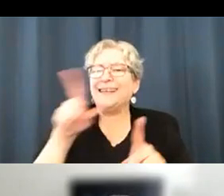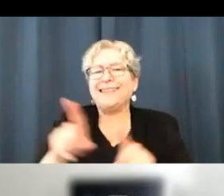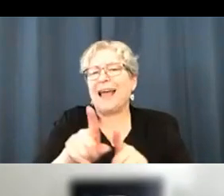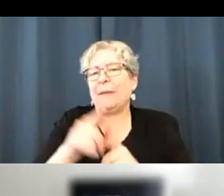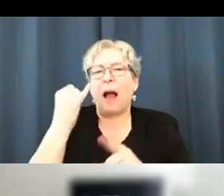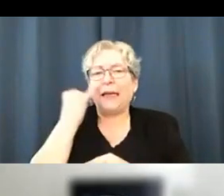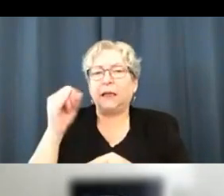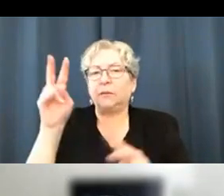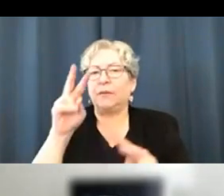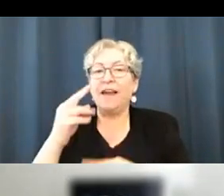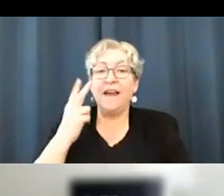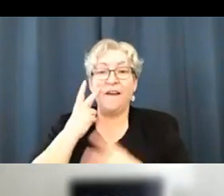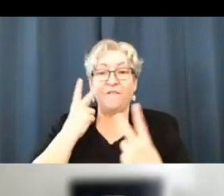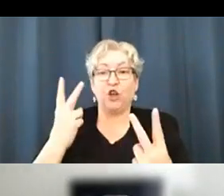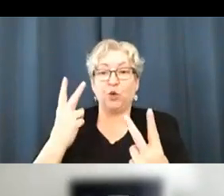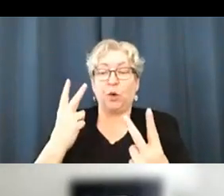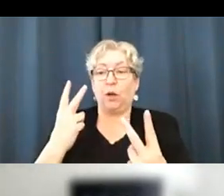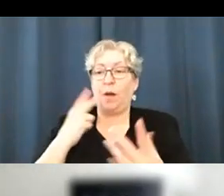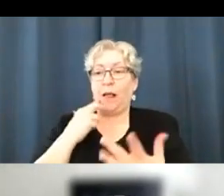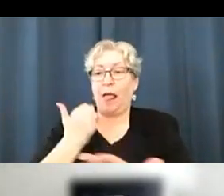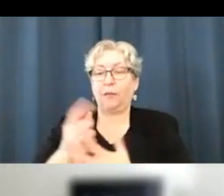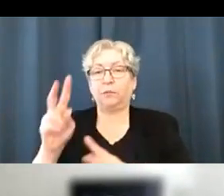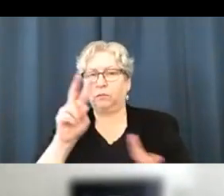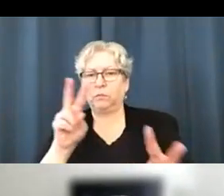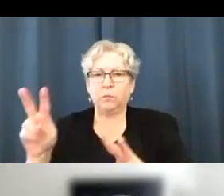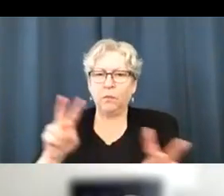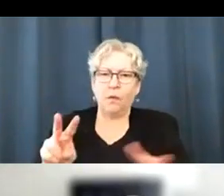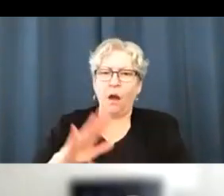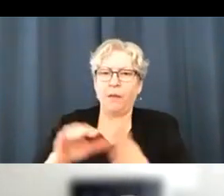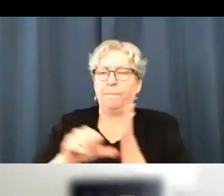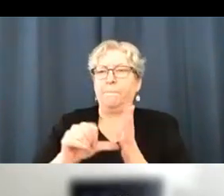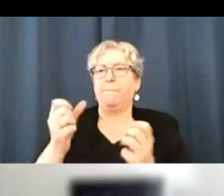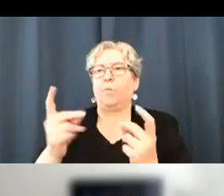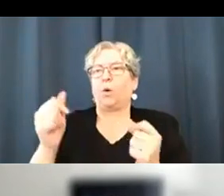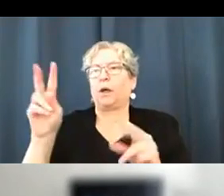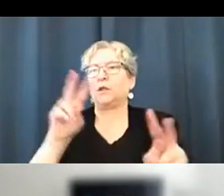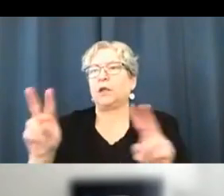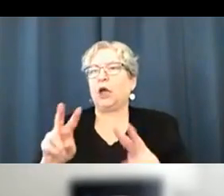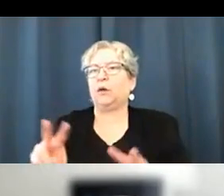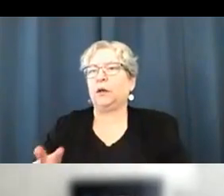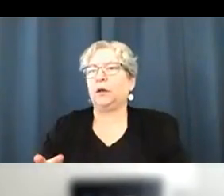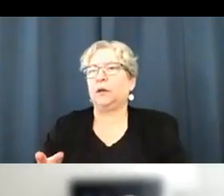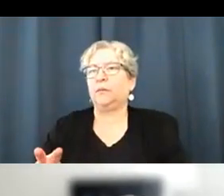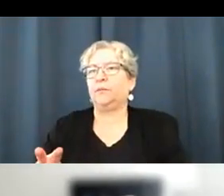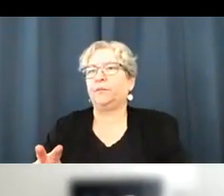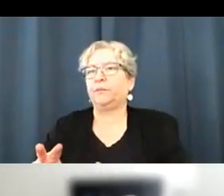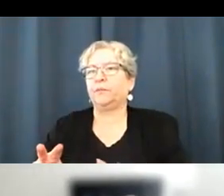Visual headings help mark different places on the page. You can quickly scan through headings and the same thing with the heading for a screen reader user.